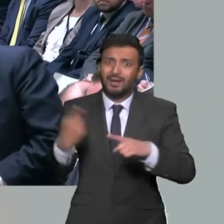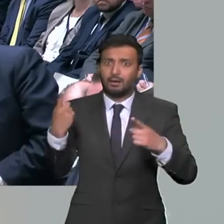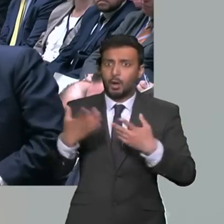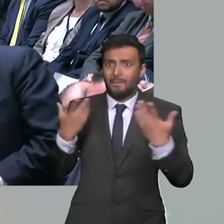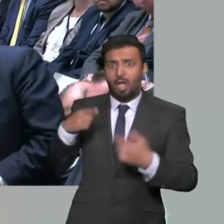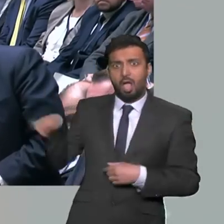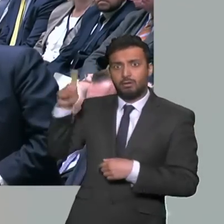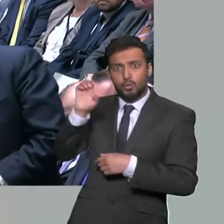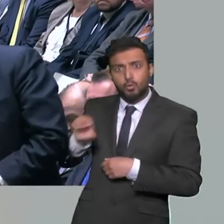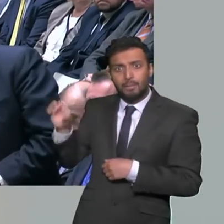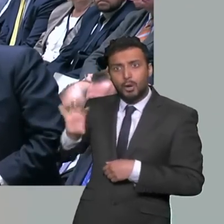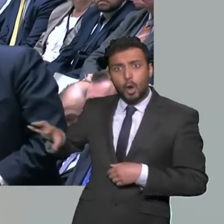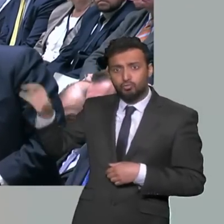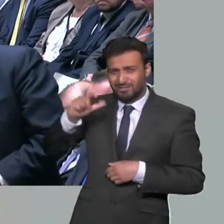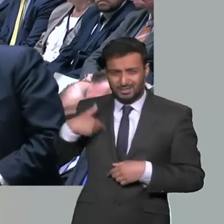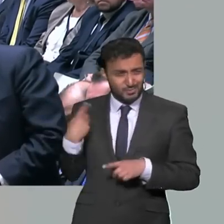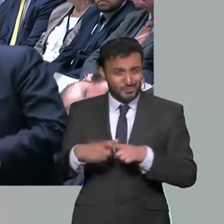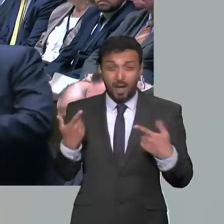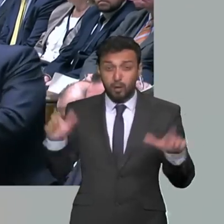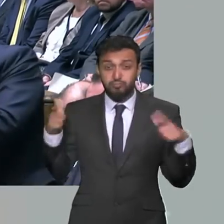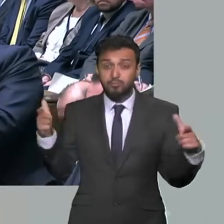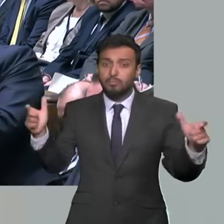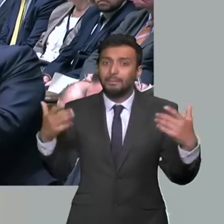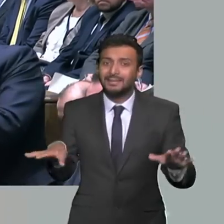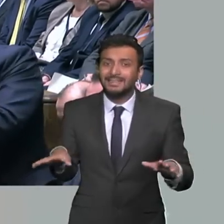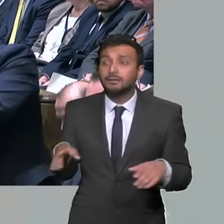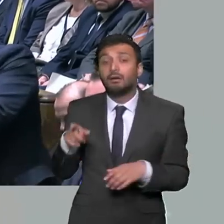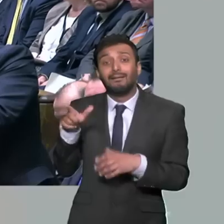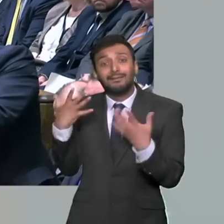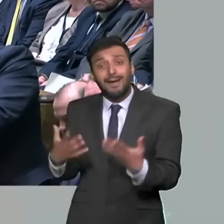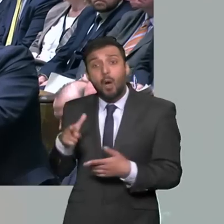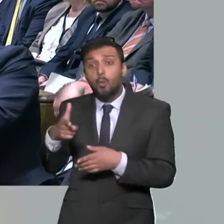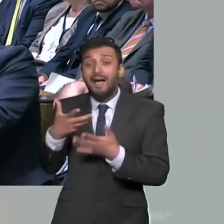now have unemployment at the lowest—[Interruption.] Listen to this—Labour used to care about this, Mr Speaker.